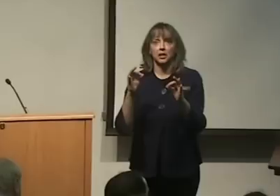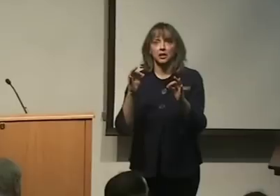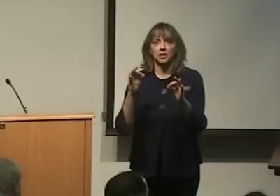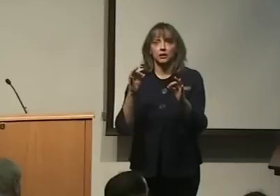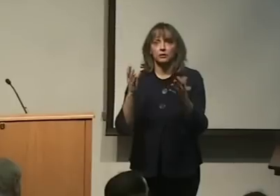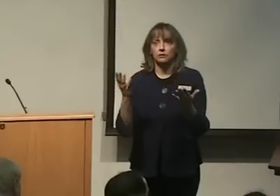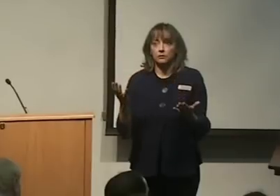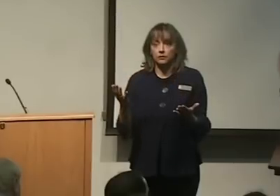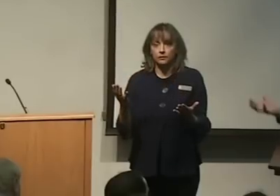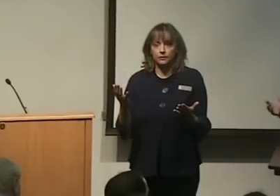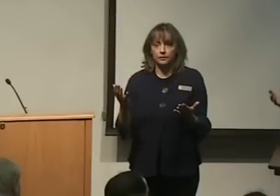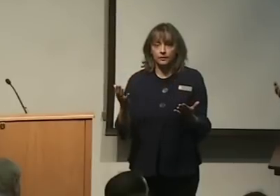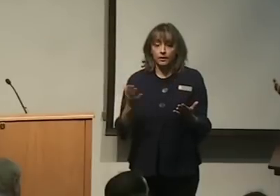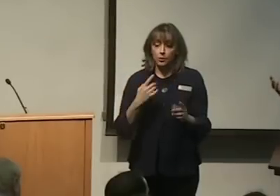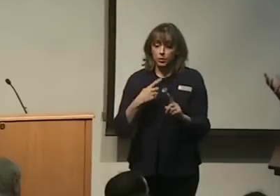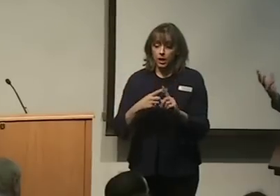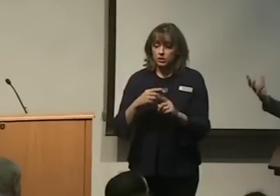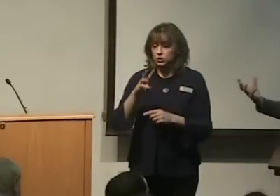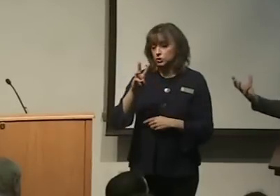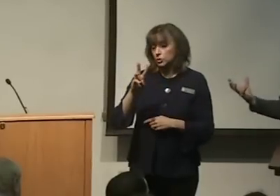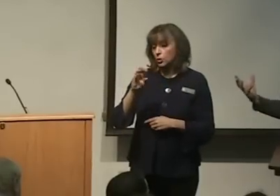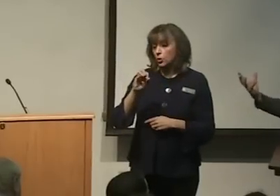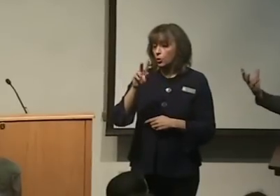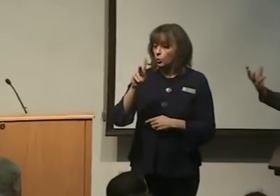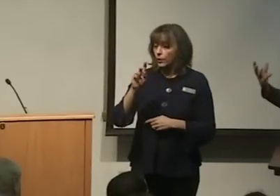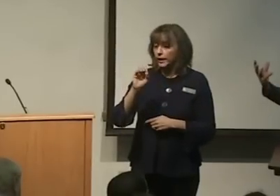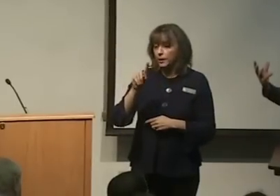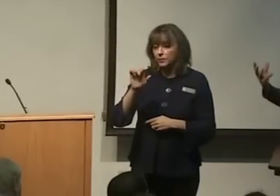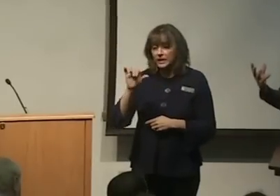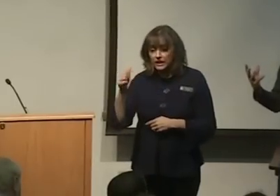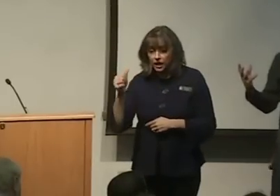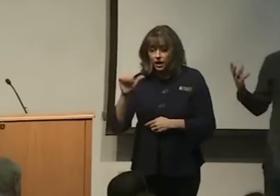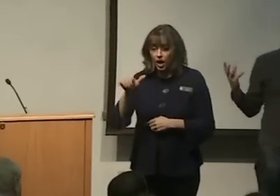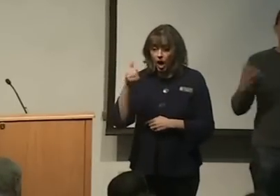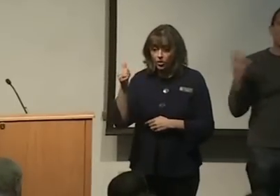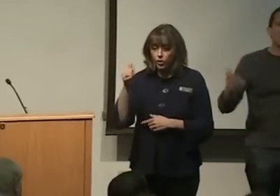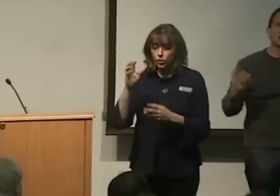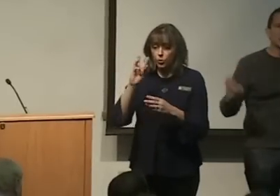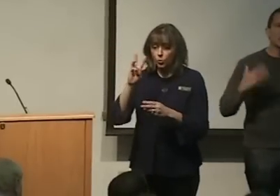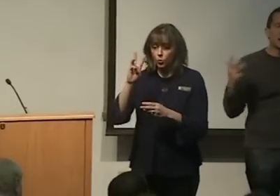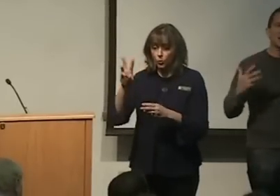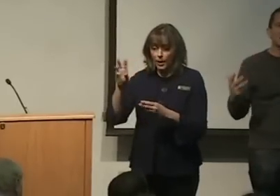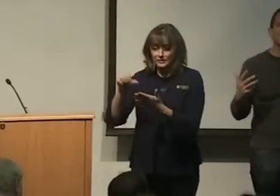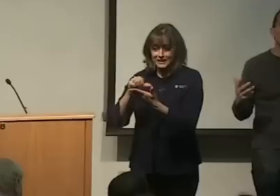There's a zillion types of content out there. There's more content than you could possibly know.